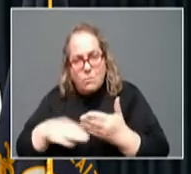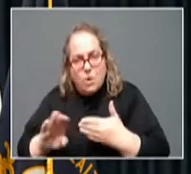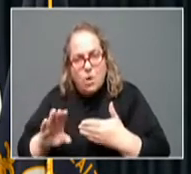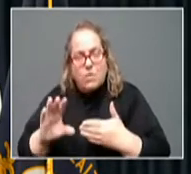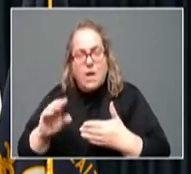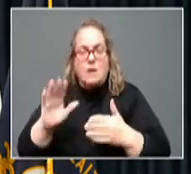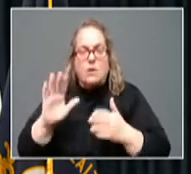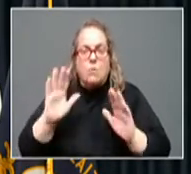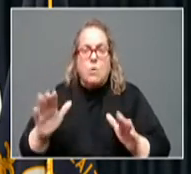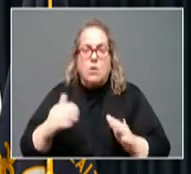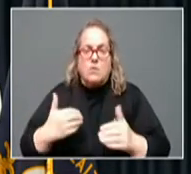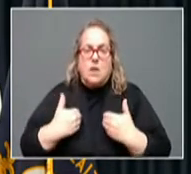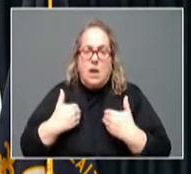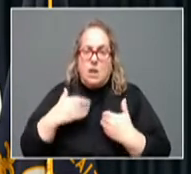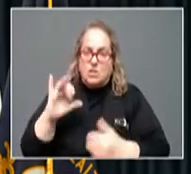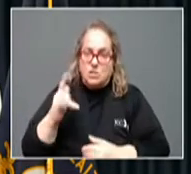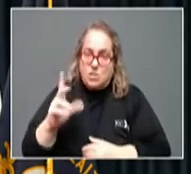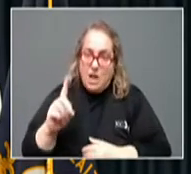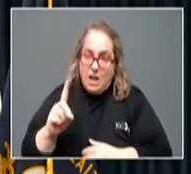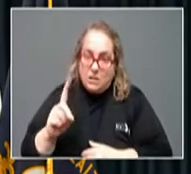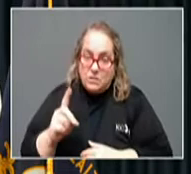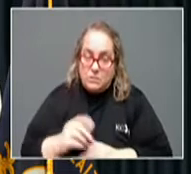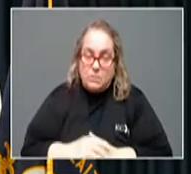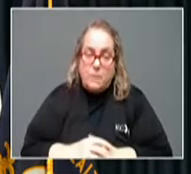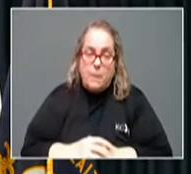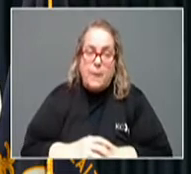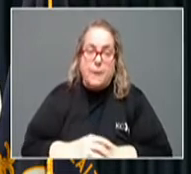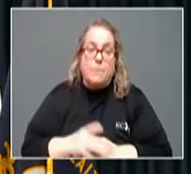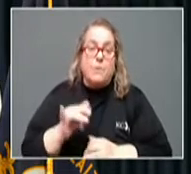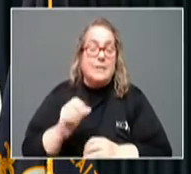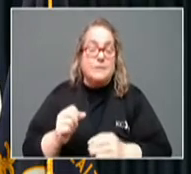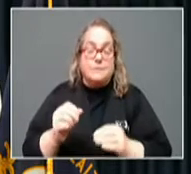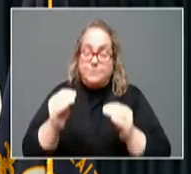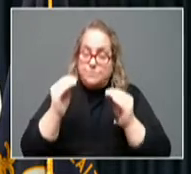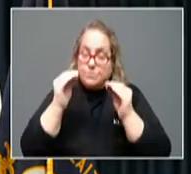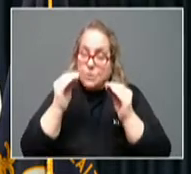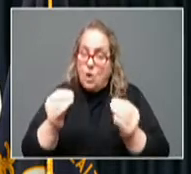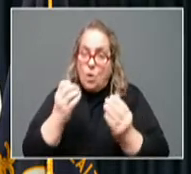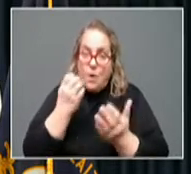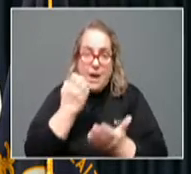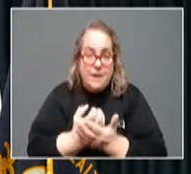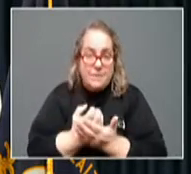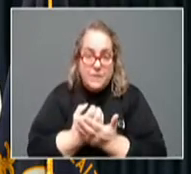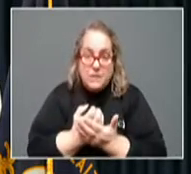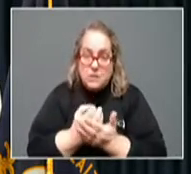ahead. Um, there is absolutely no evidence that the vaccines cause any